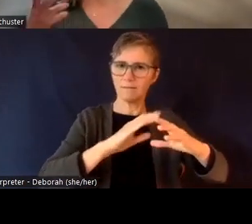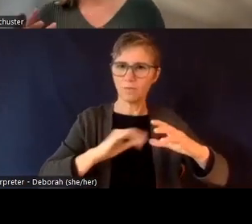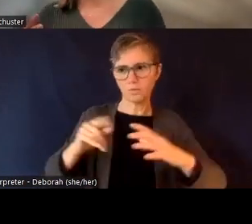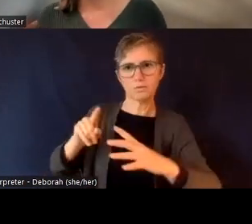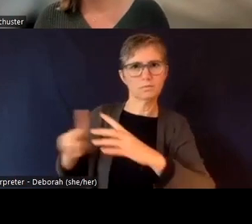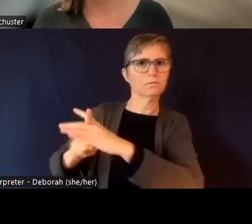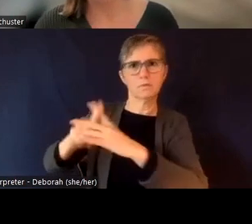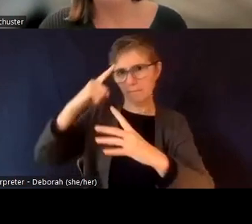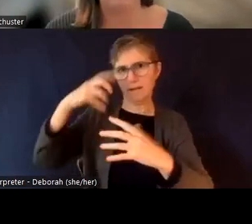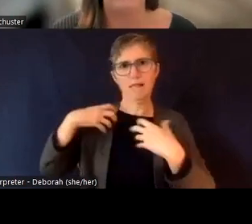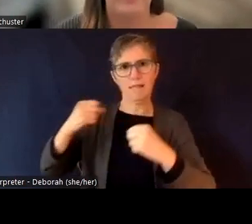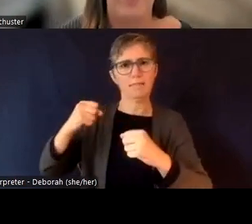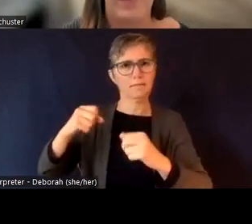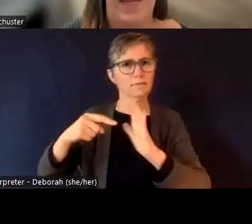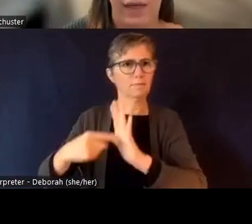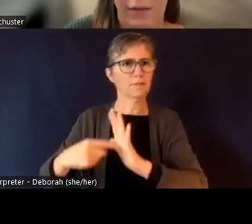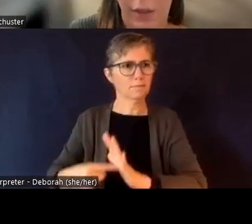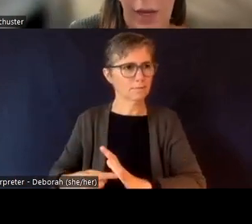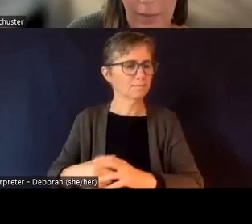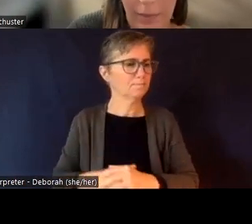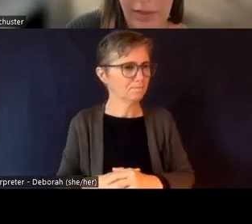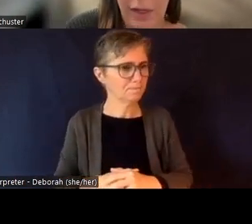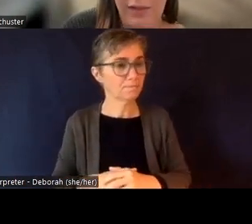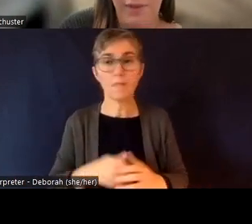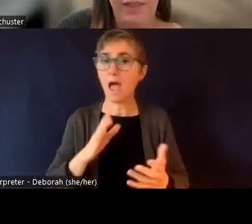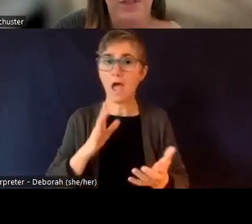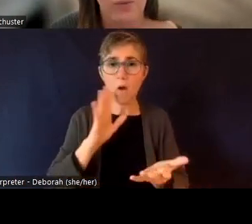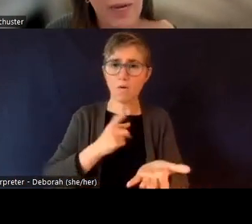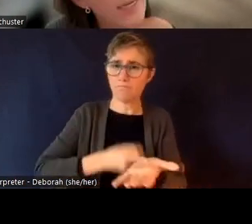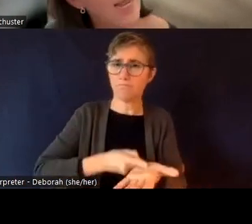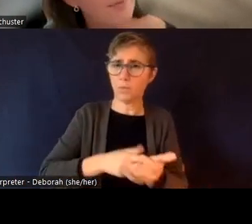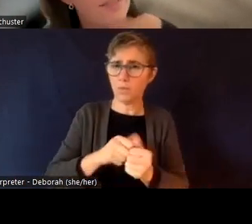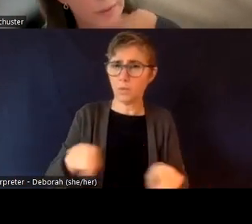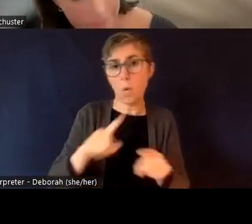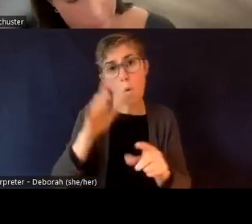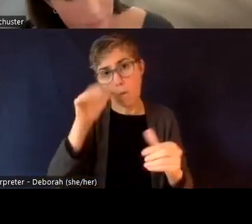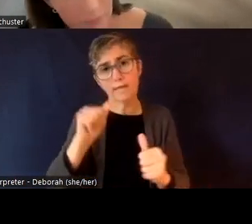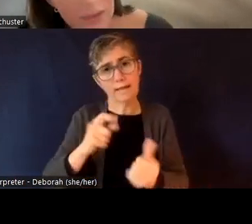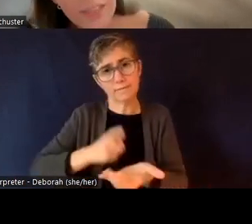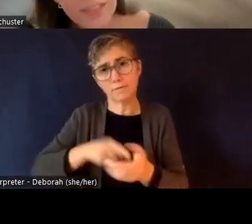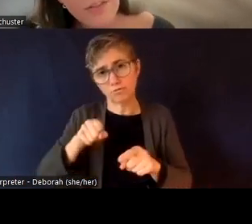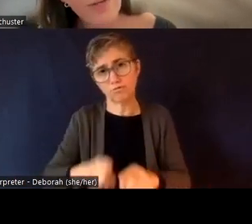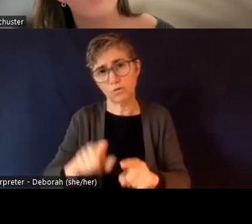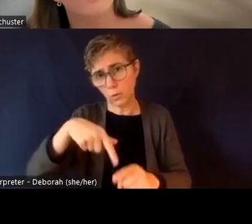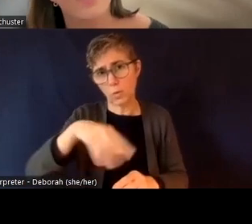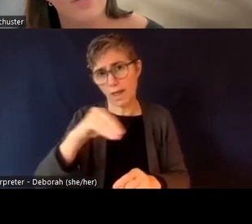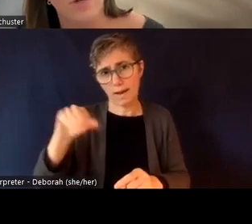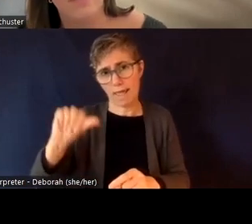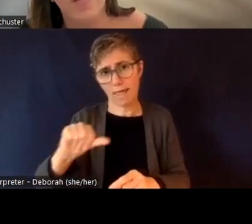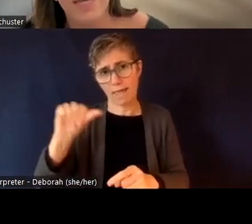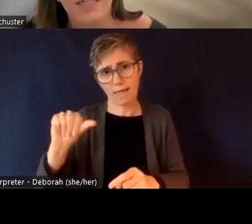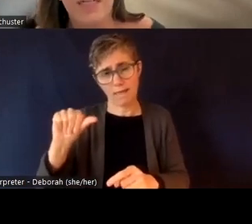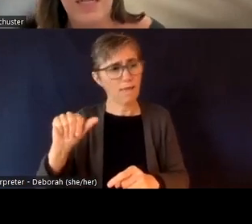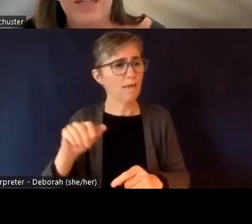you and hopefully we can discuss a bit in the Q&A and happy to continue any conversations offline